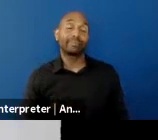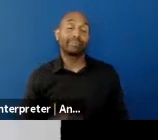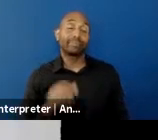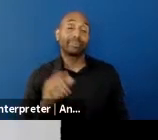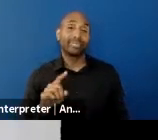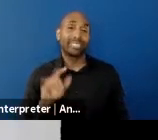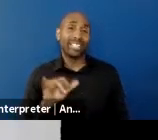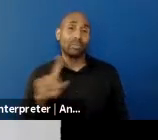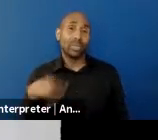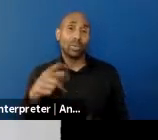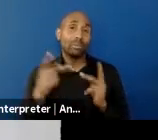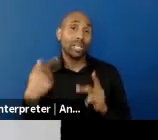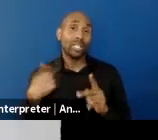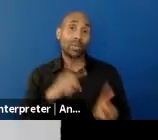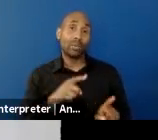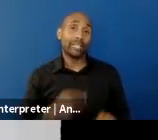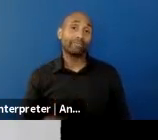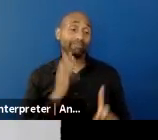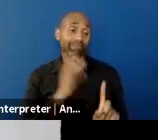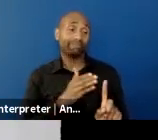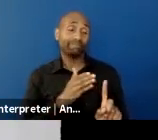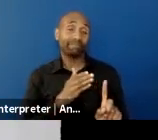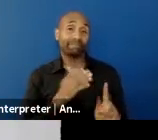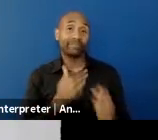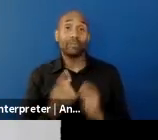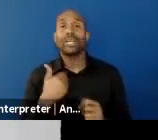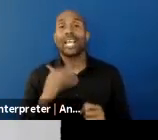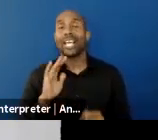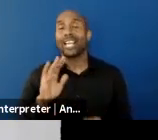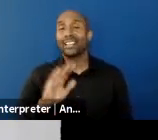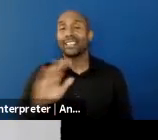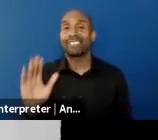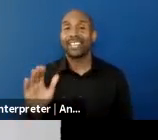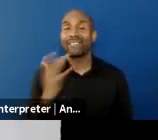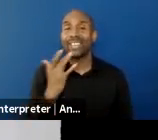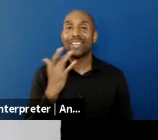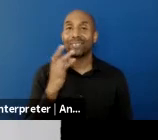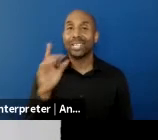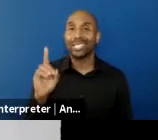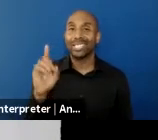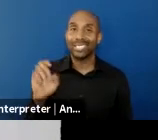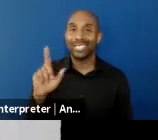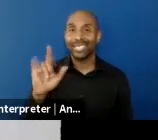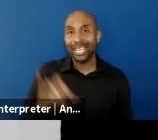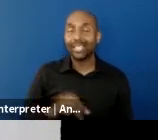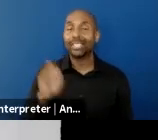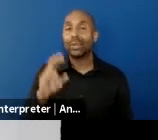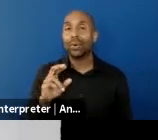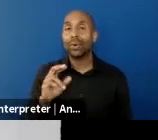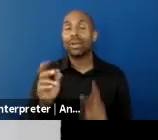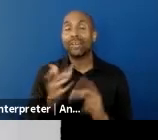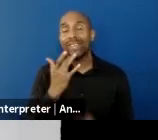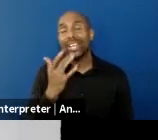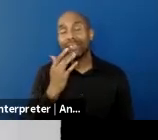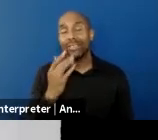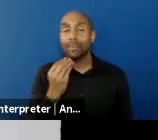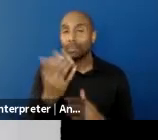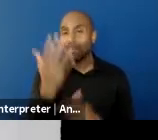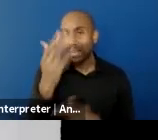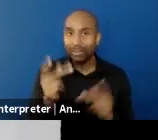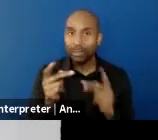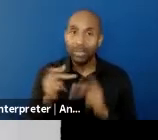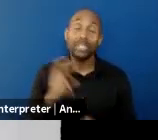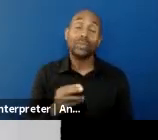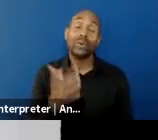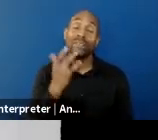Everyone has their favorite deli or breakfast place or grocer.